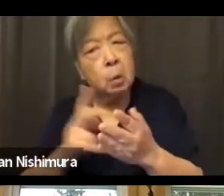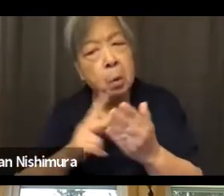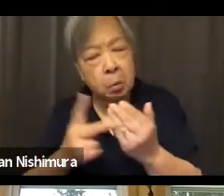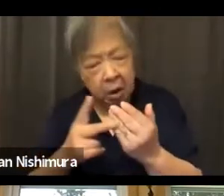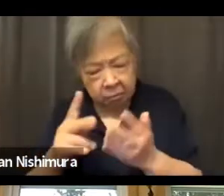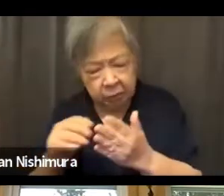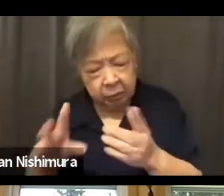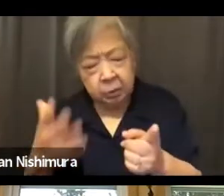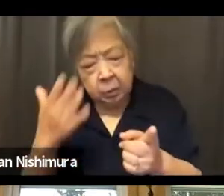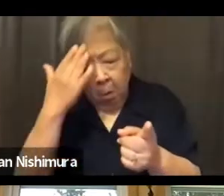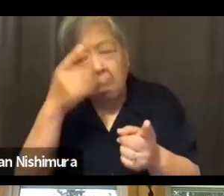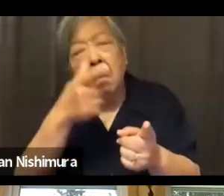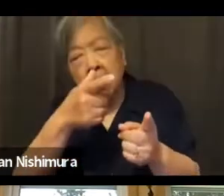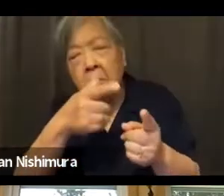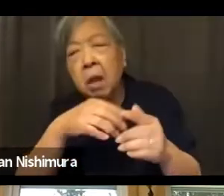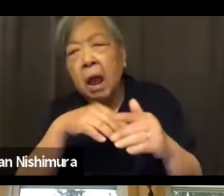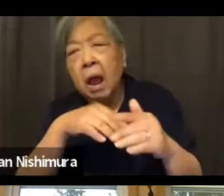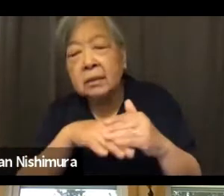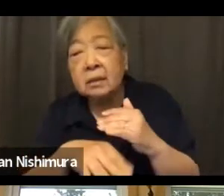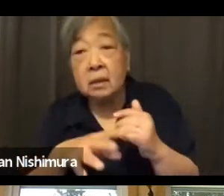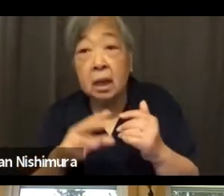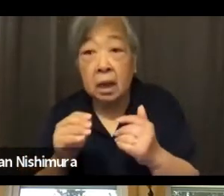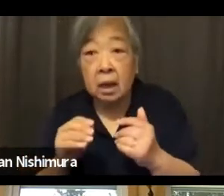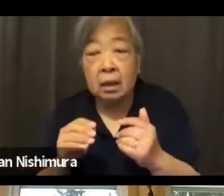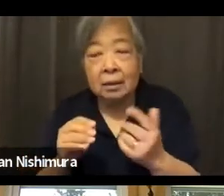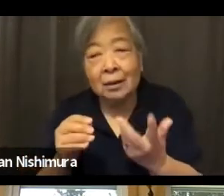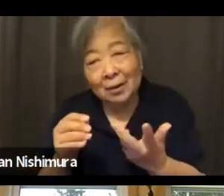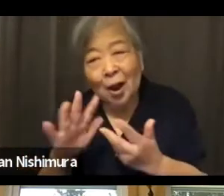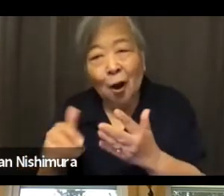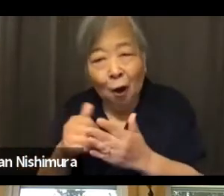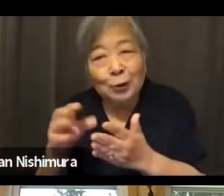And of course, every student also wishes to go to a program where they will actually be